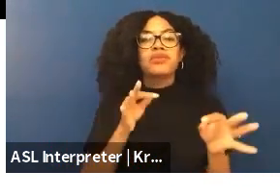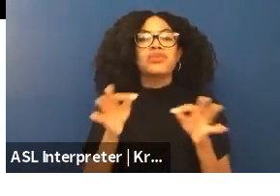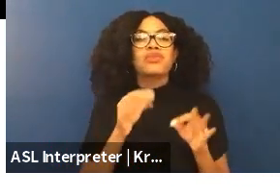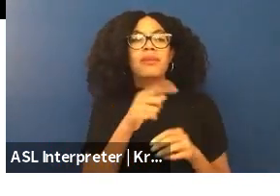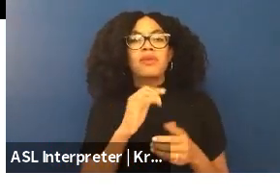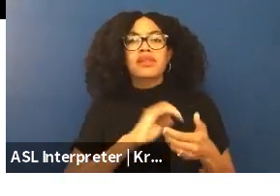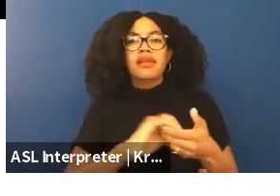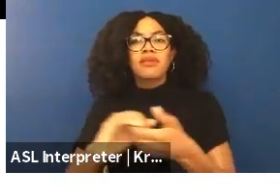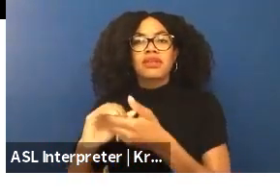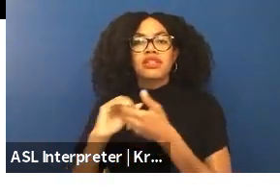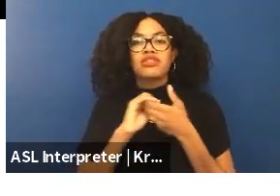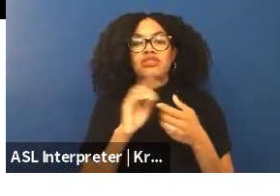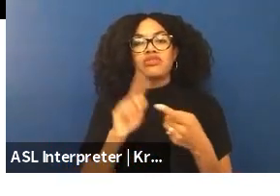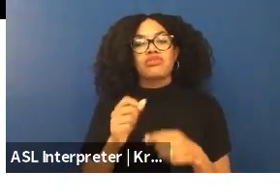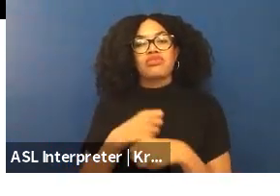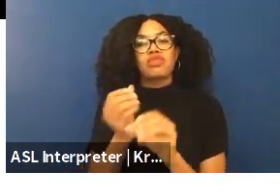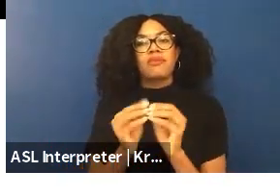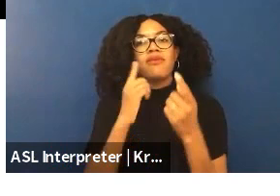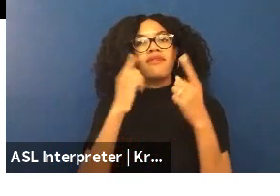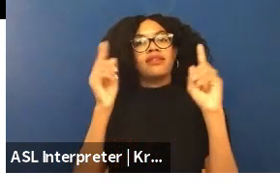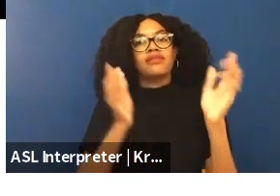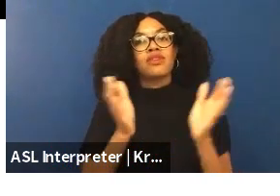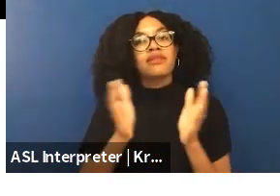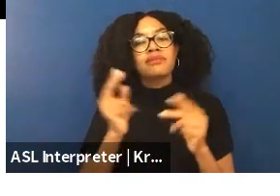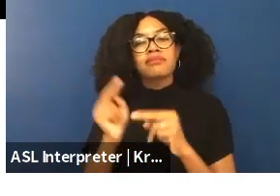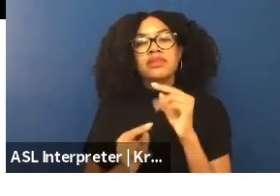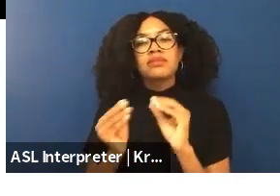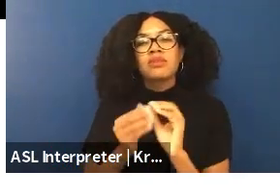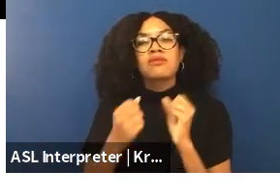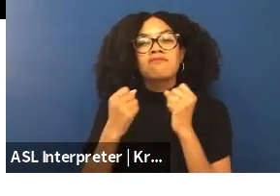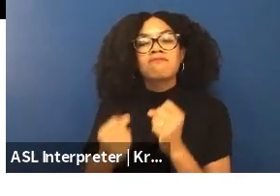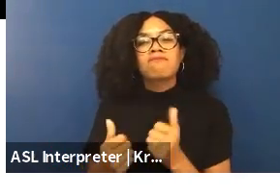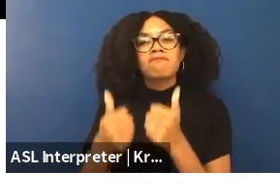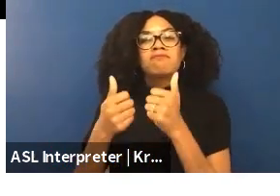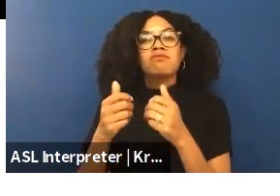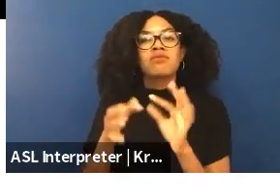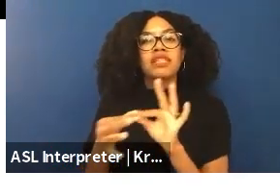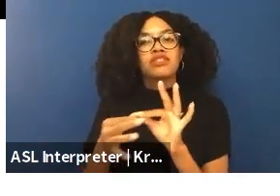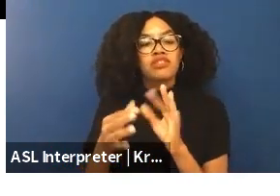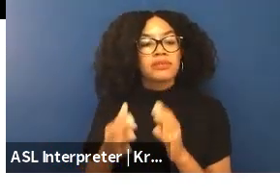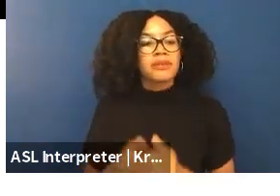services and building stronger relationships. Specifically, our session goals include: